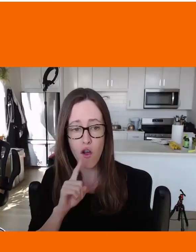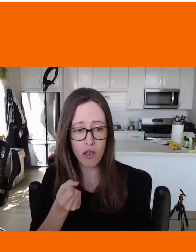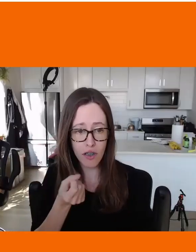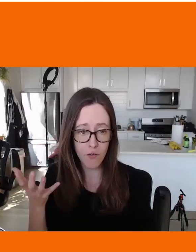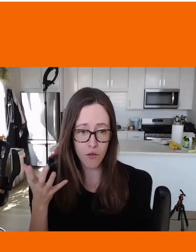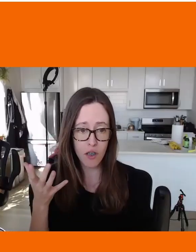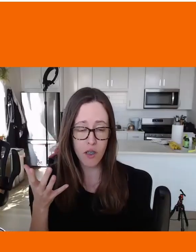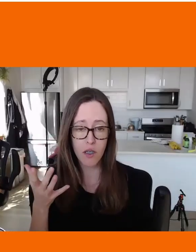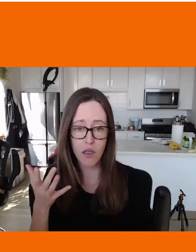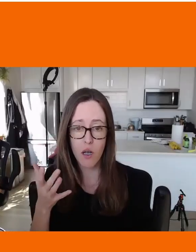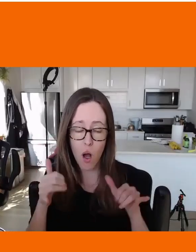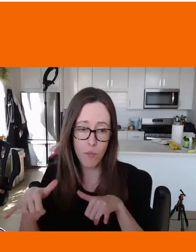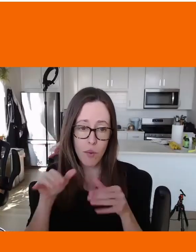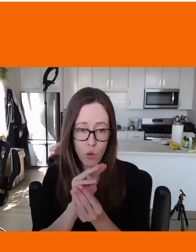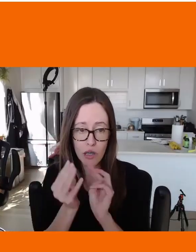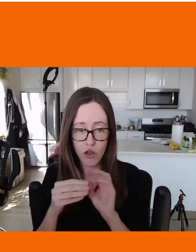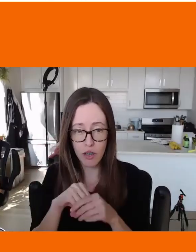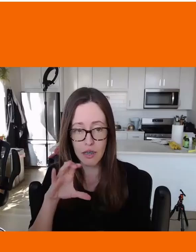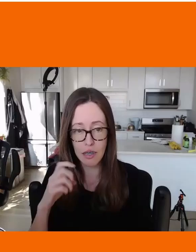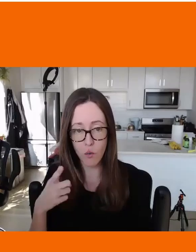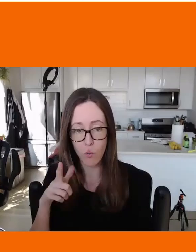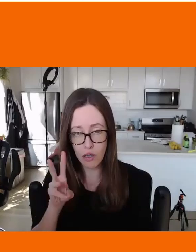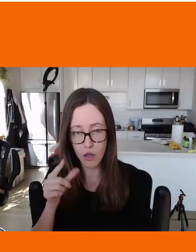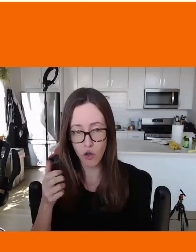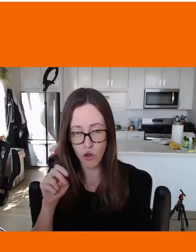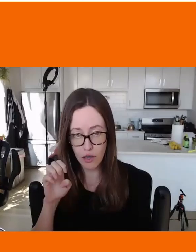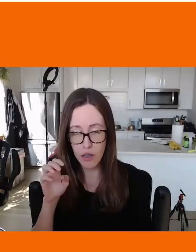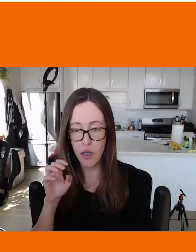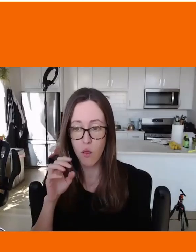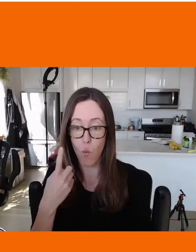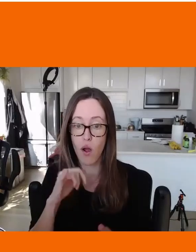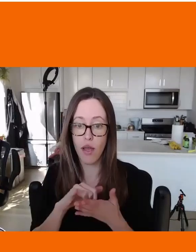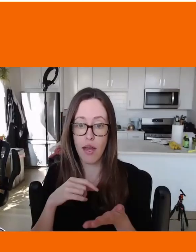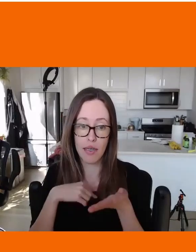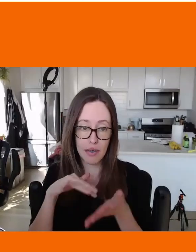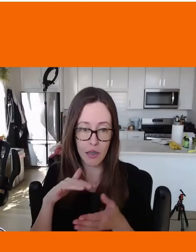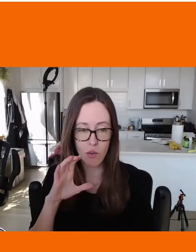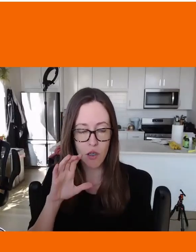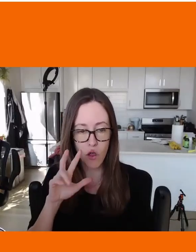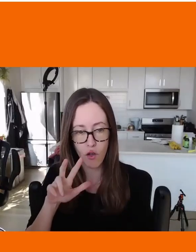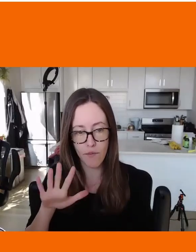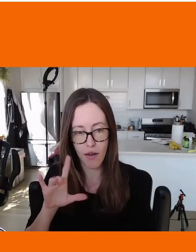So this is the type of work that we did. There are several different common mutations for the Connexin 26 gene,